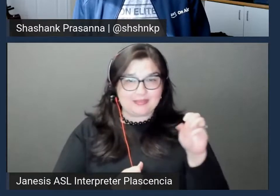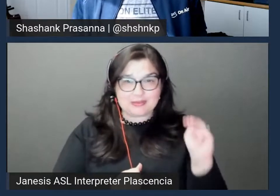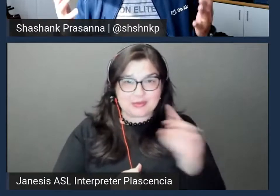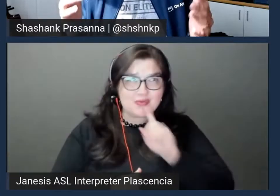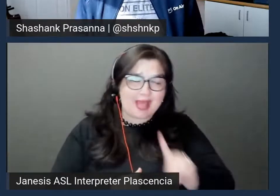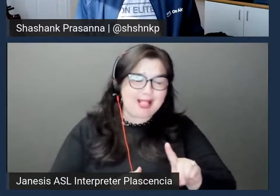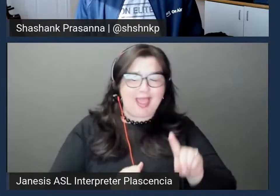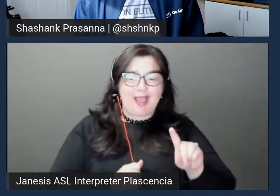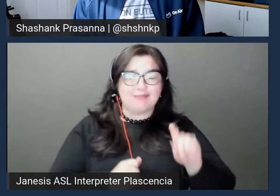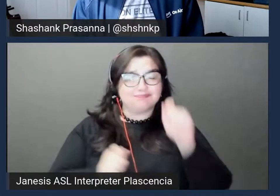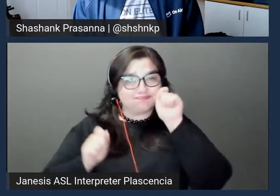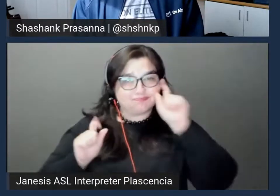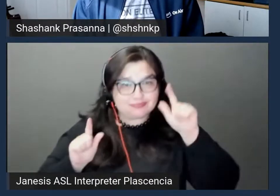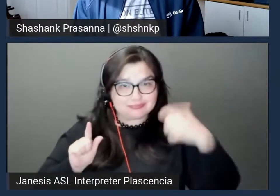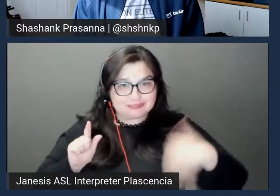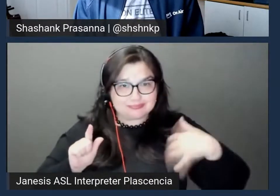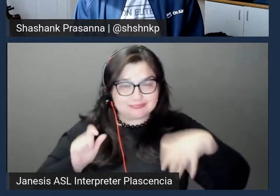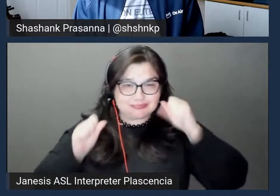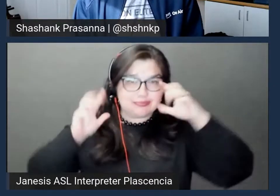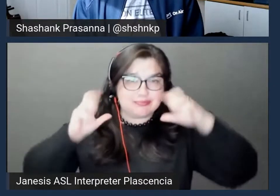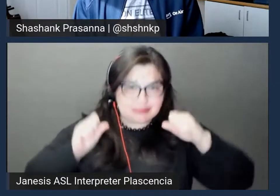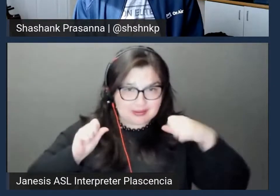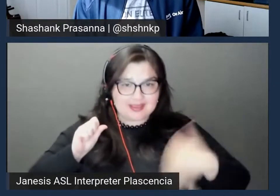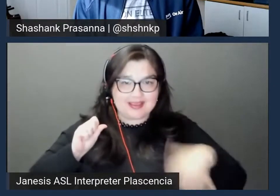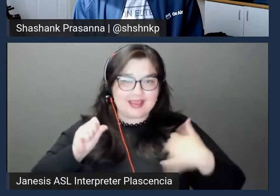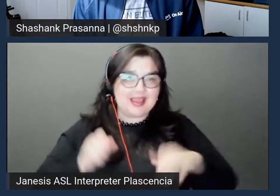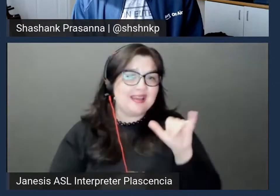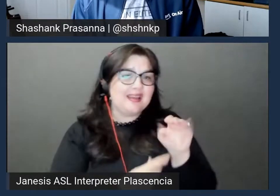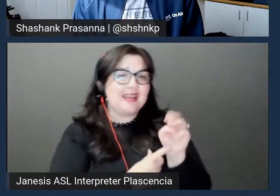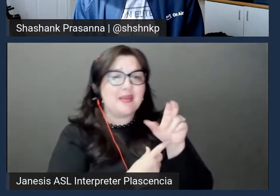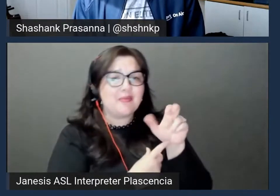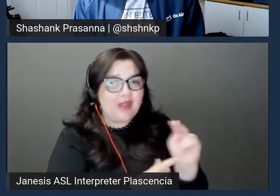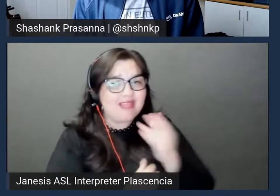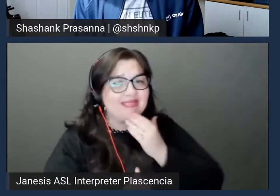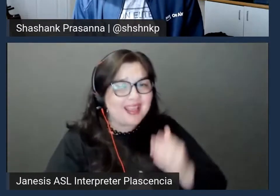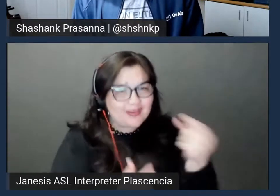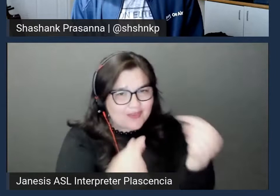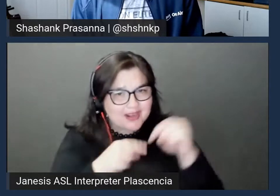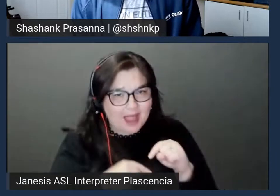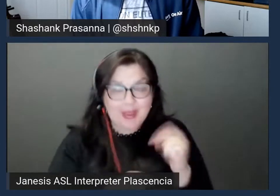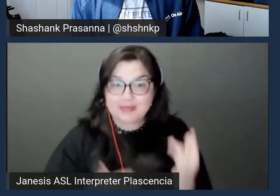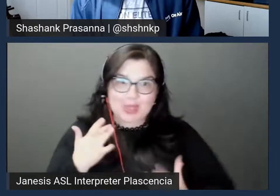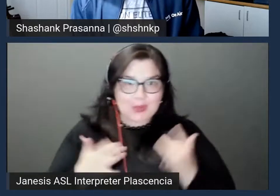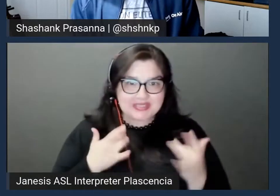I'm so excited to learn about the new stuff today. Exactly.